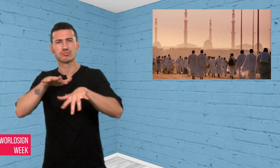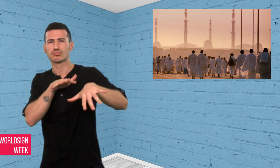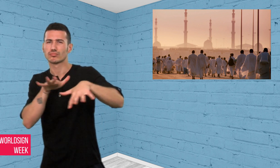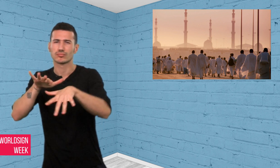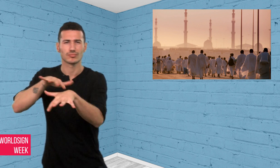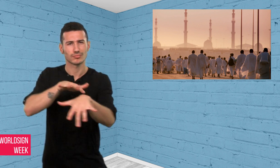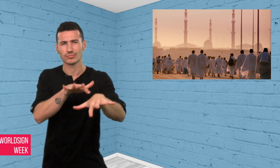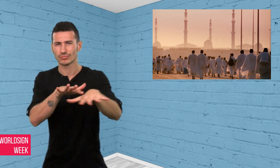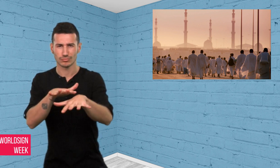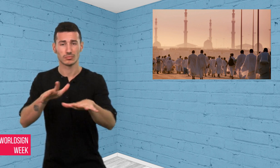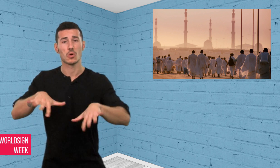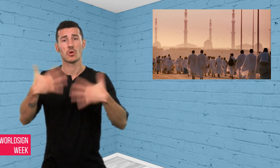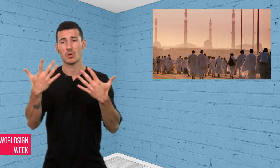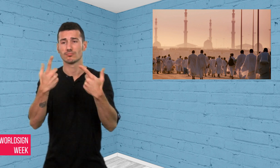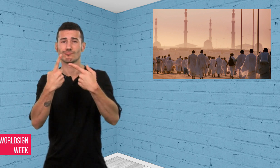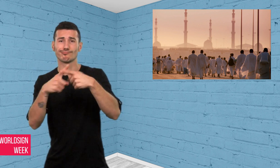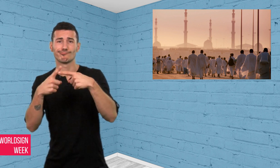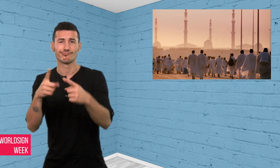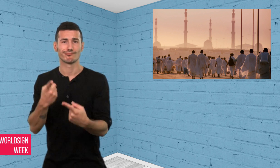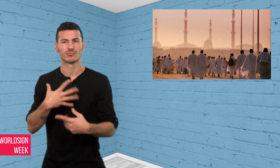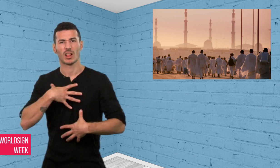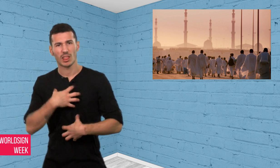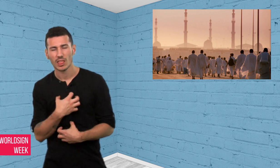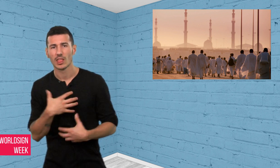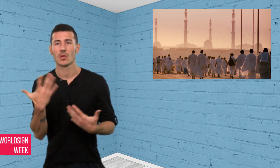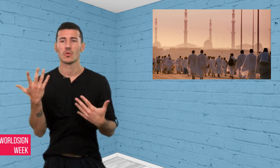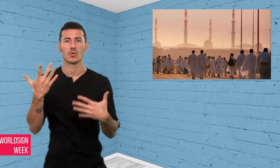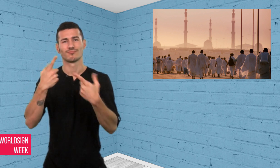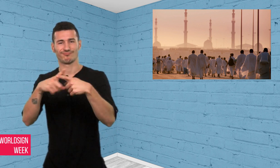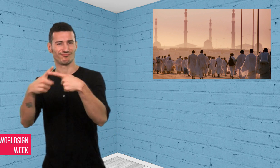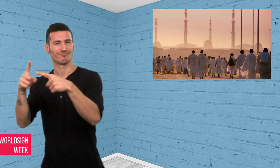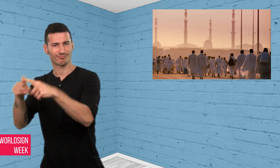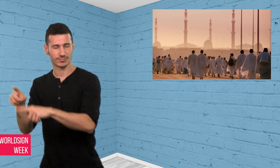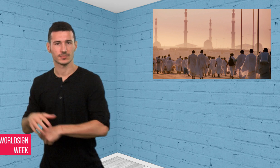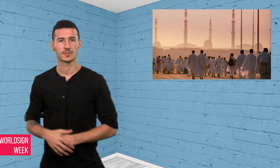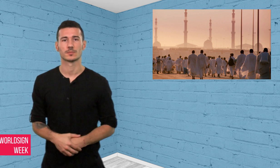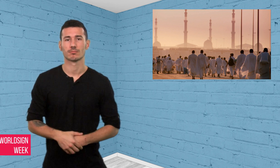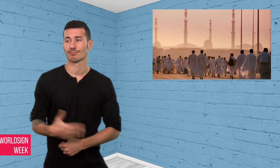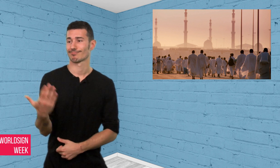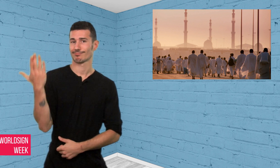Last year, at least 2,000 people were killed